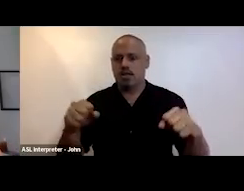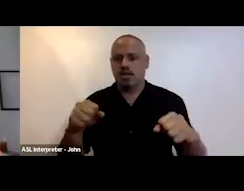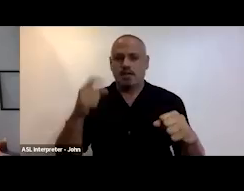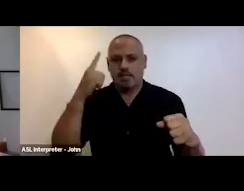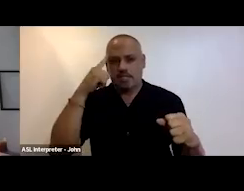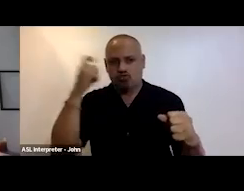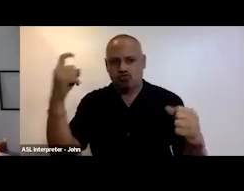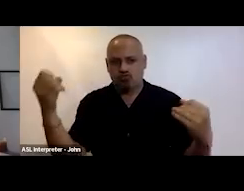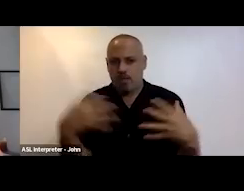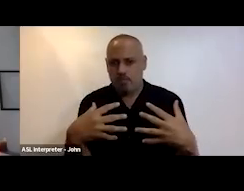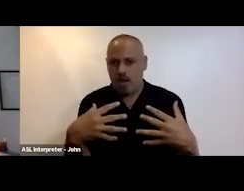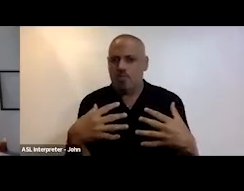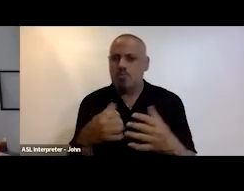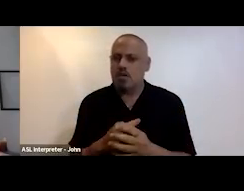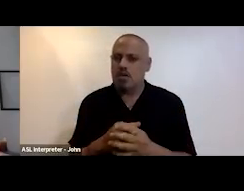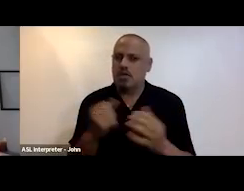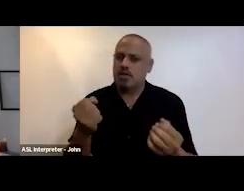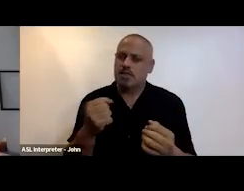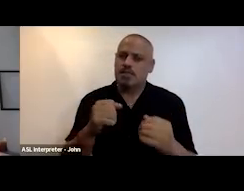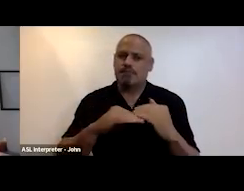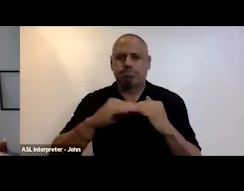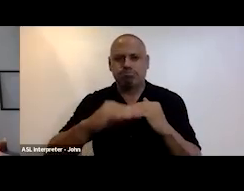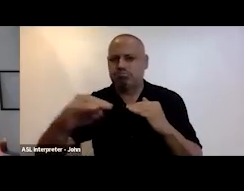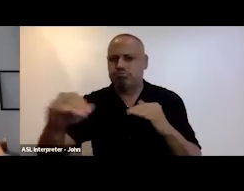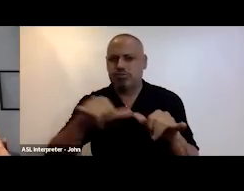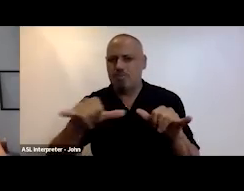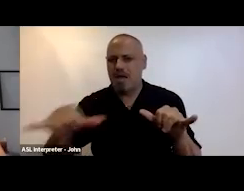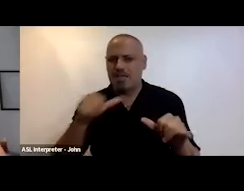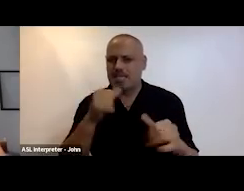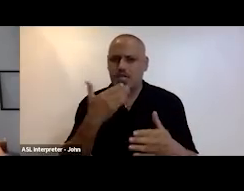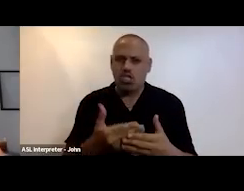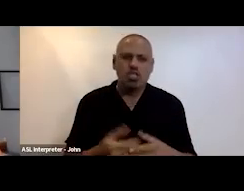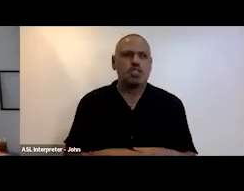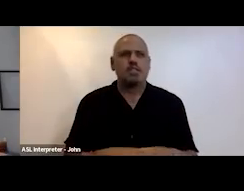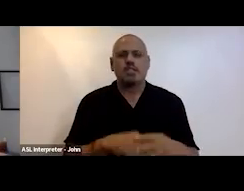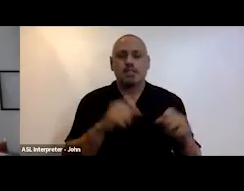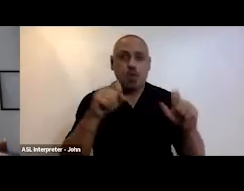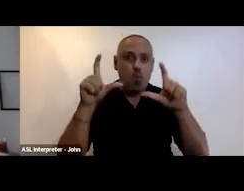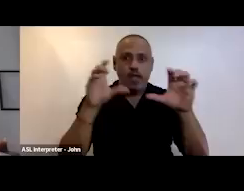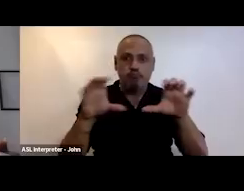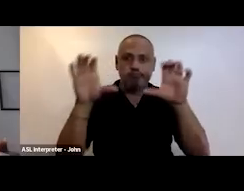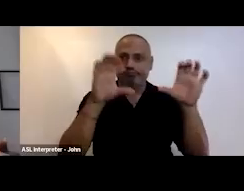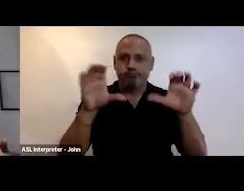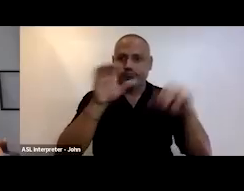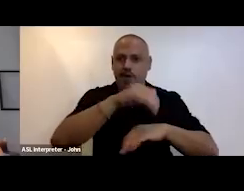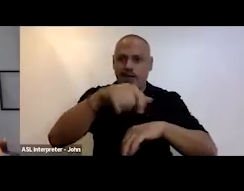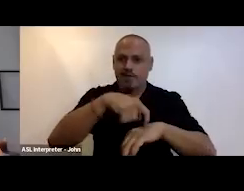and so this can cause some disordered sleep patterns where they might be awake and up and about at night and sleeping throughout the day.